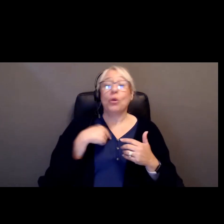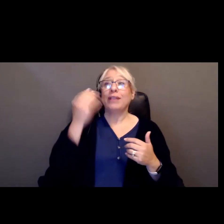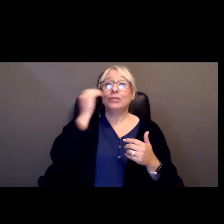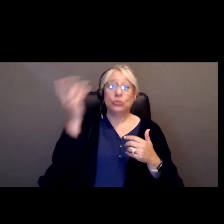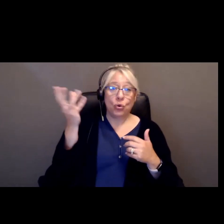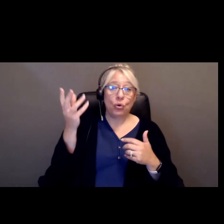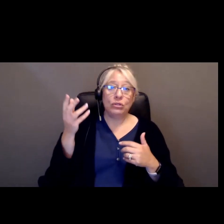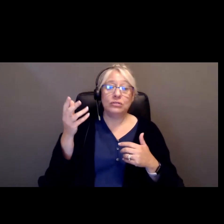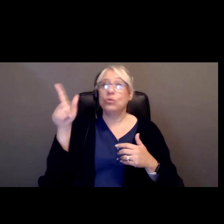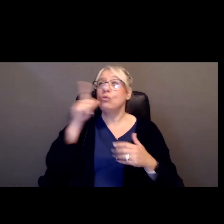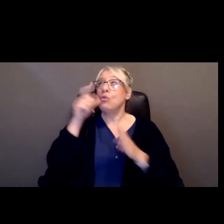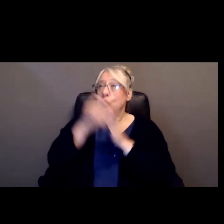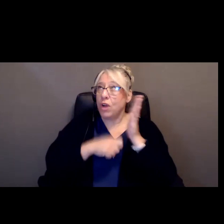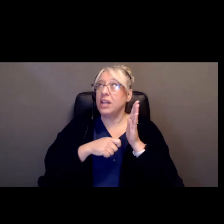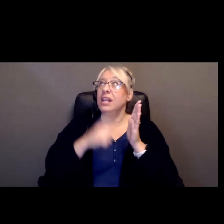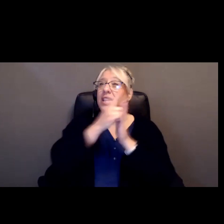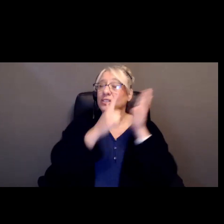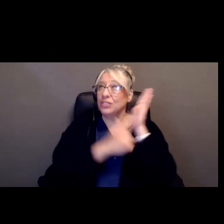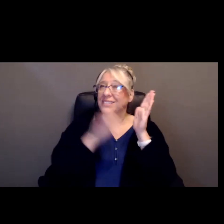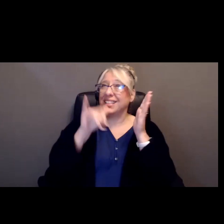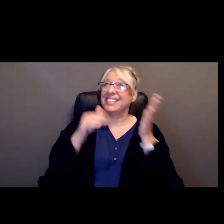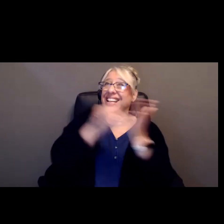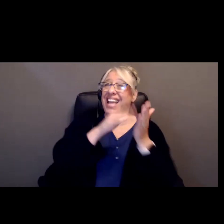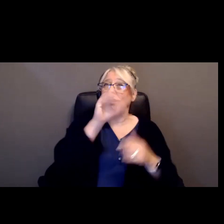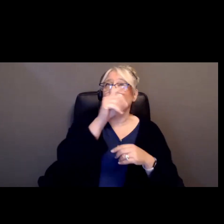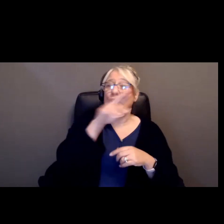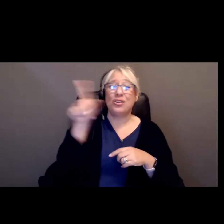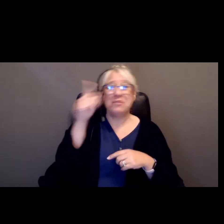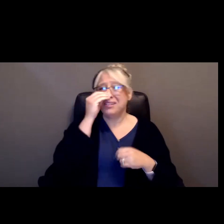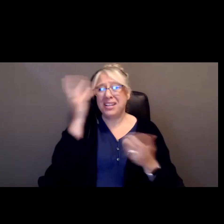legislation that violates The Charter, but they don't actually care that much because they're not